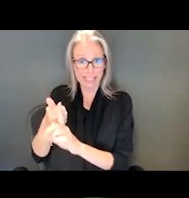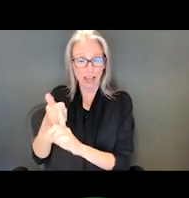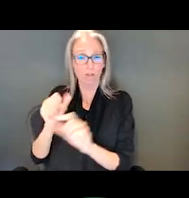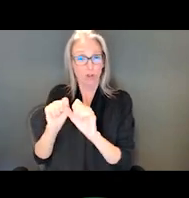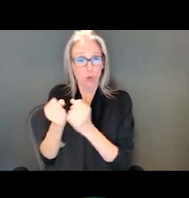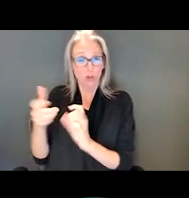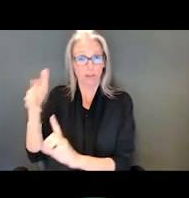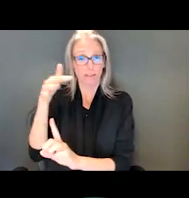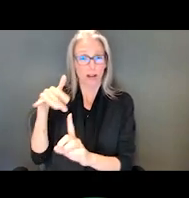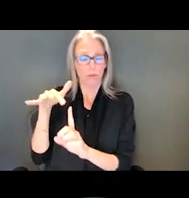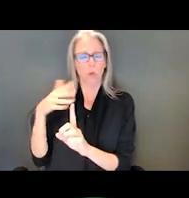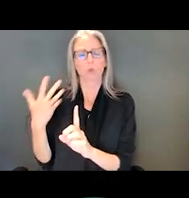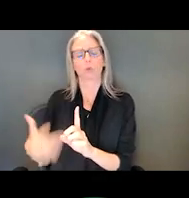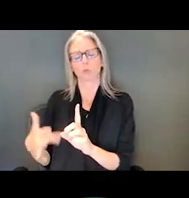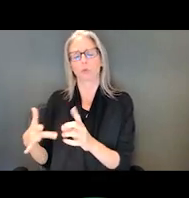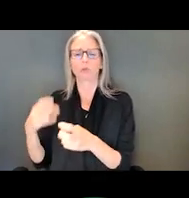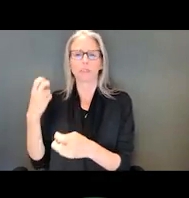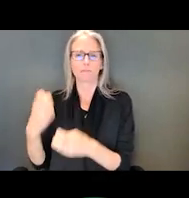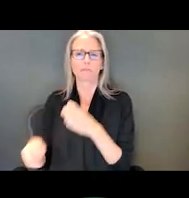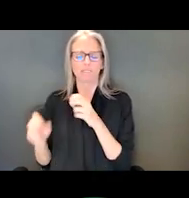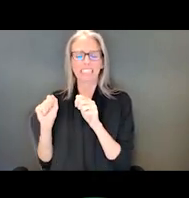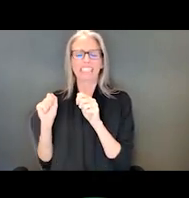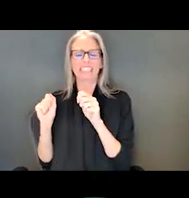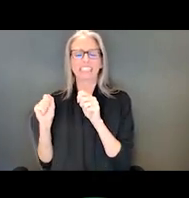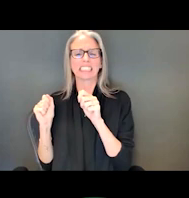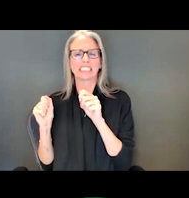to shift that that social environment.